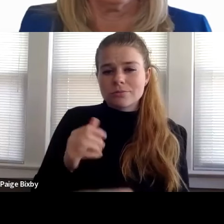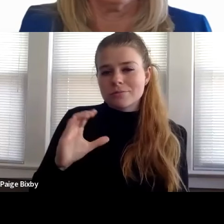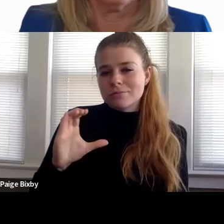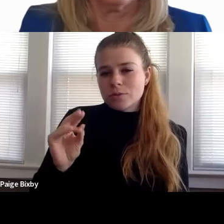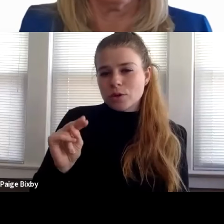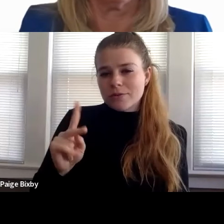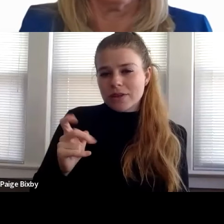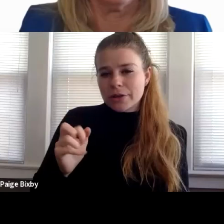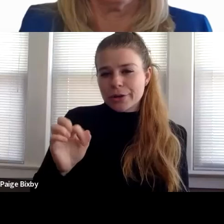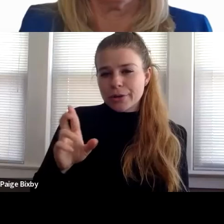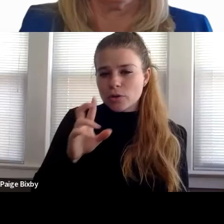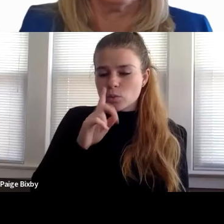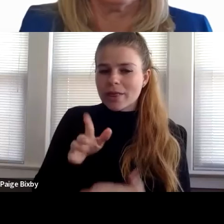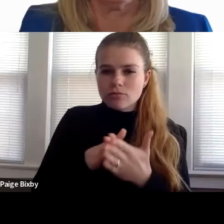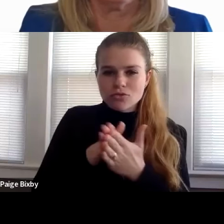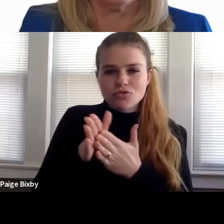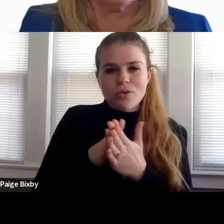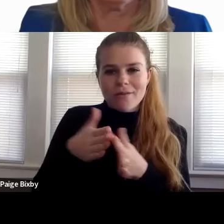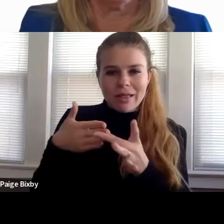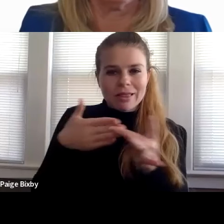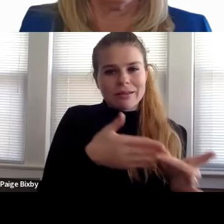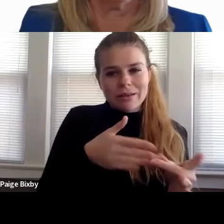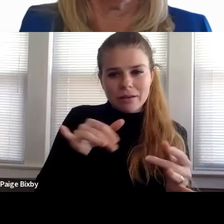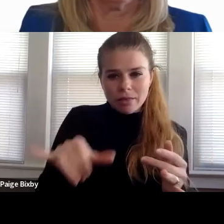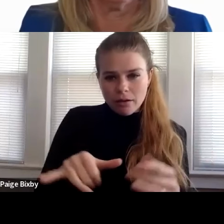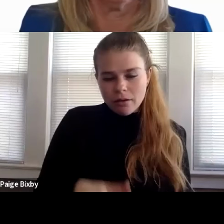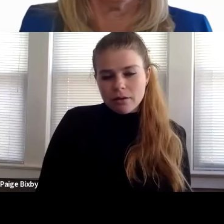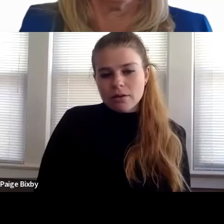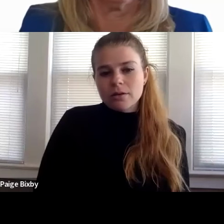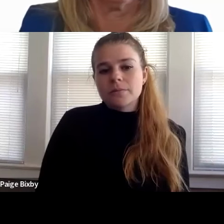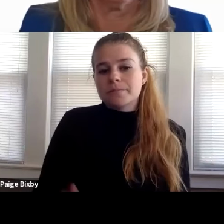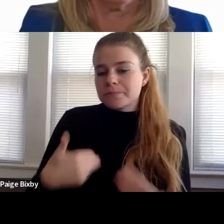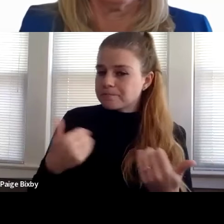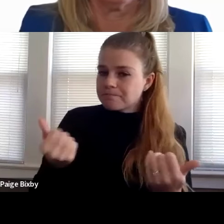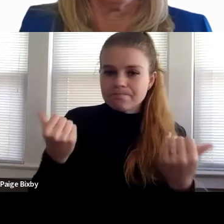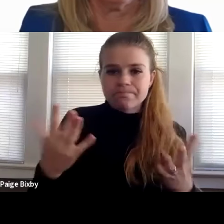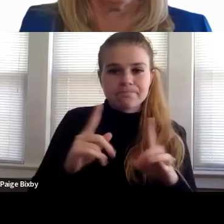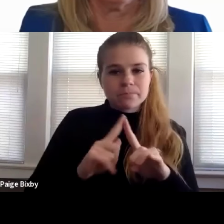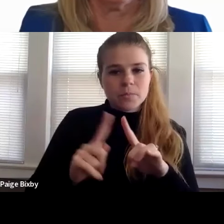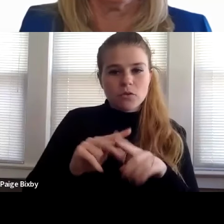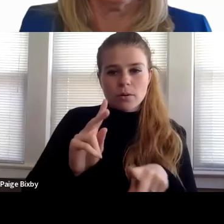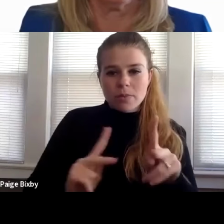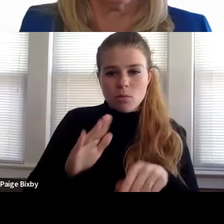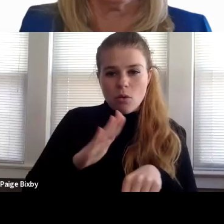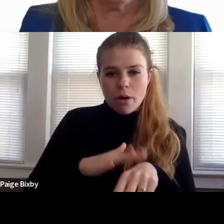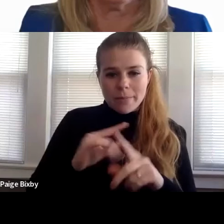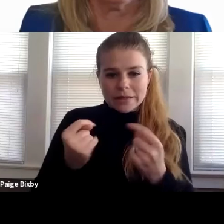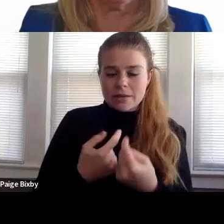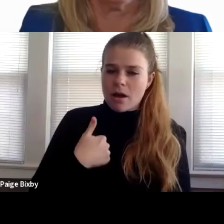to drive this train. I've got a lot of different people on my team and I'm not the boss of most of them,